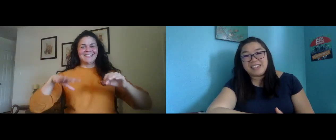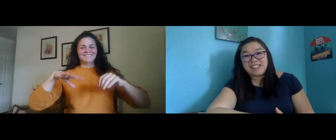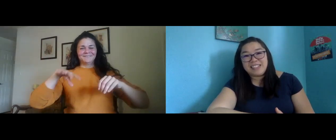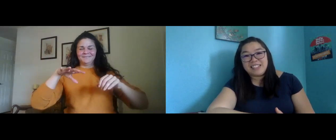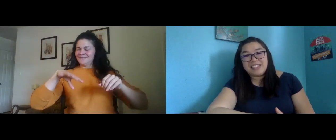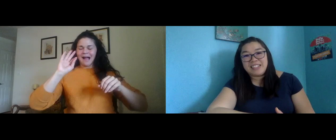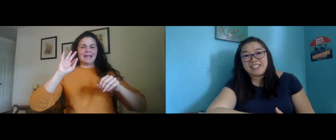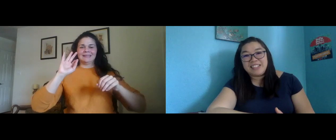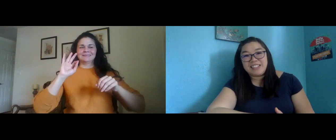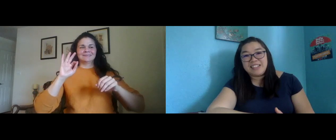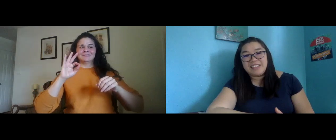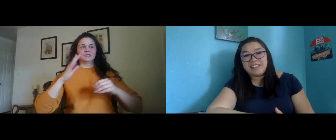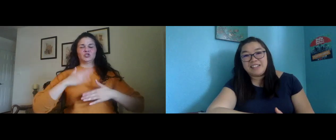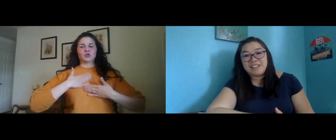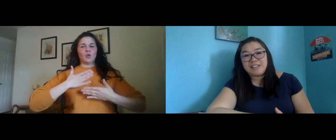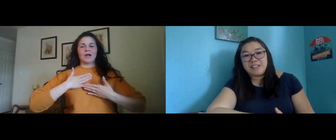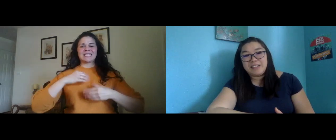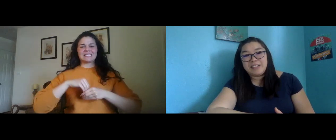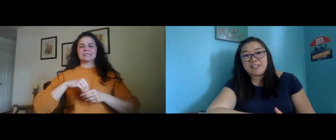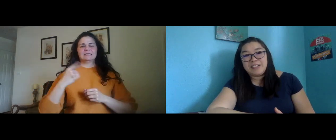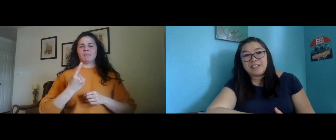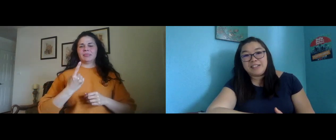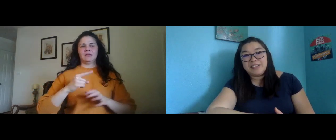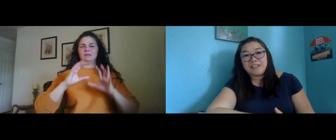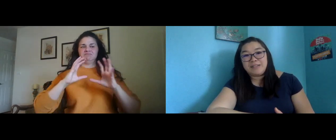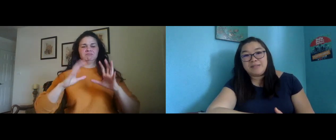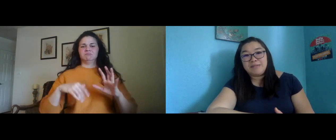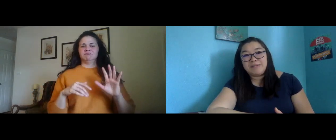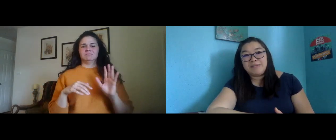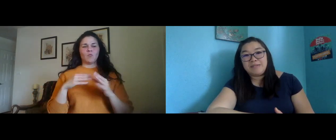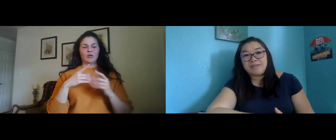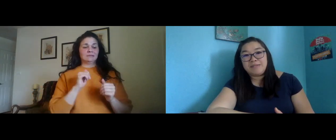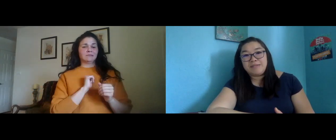It’s frustrating but I force myself to find joy in something, whether that’s myself,